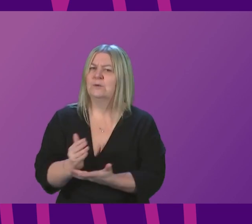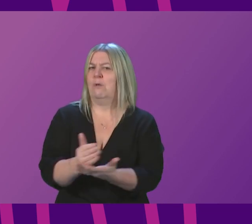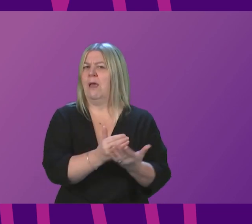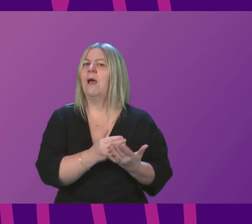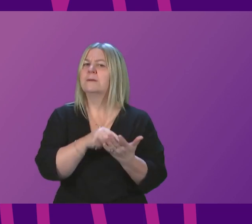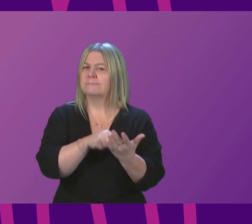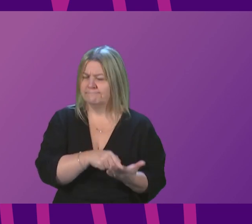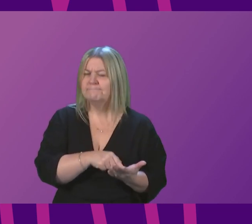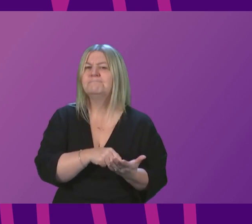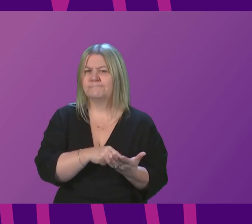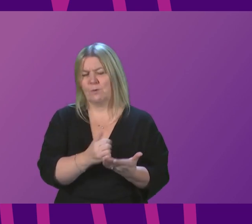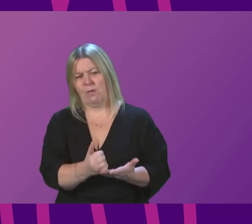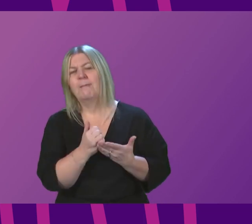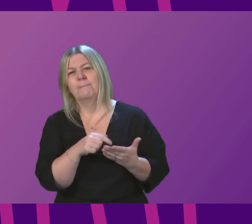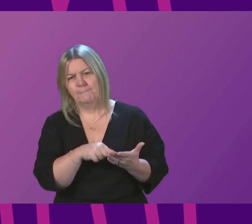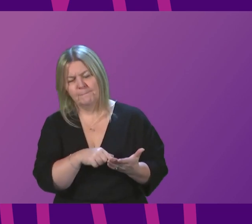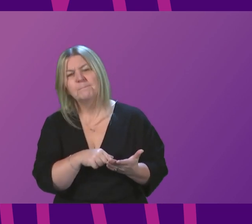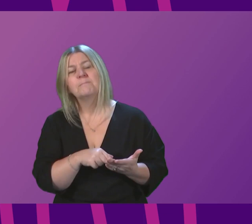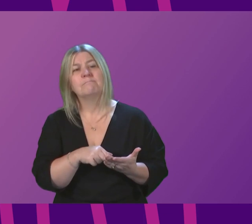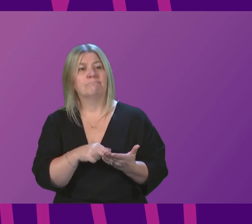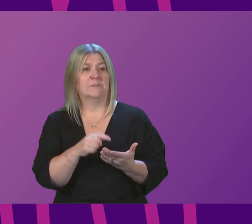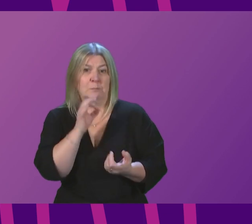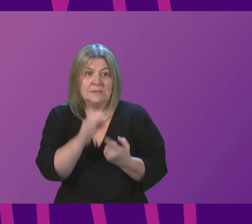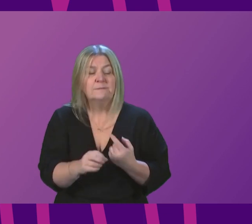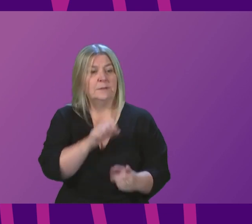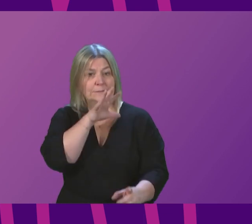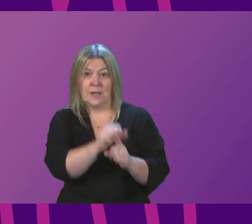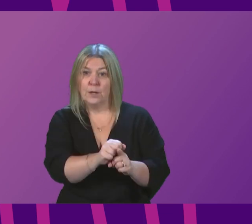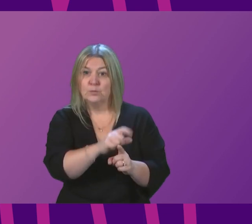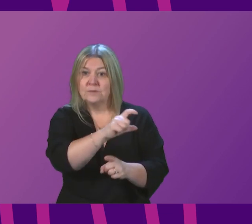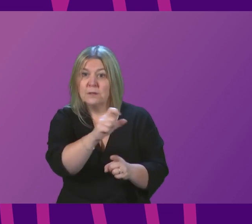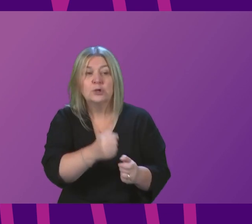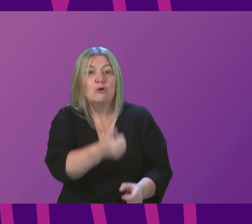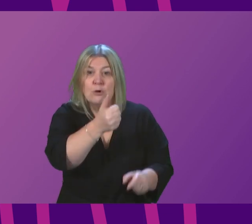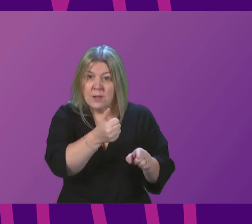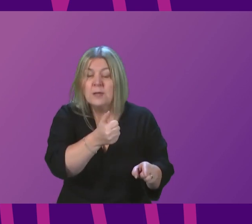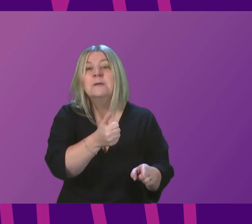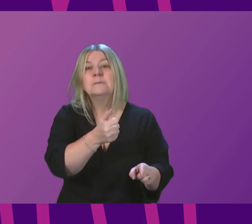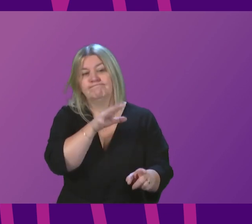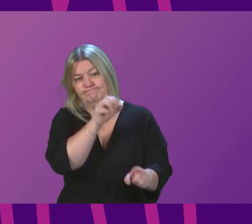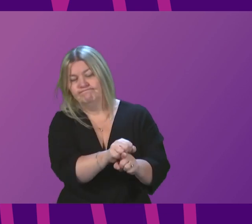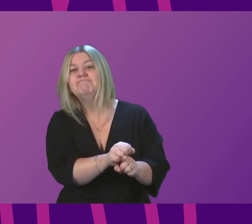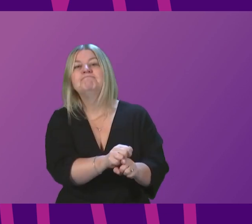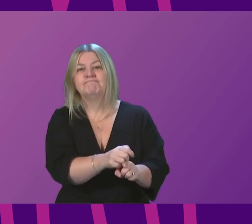this one, to make sure that we are diagnosing cancer as early as possible and treating it as quickly as possible after that.